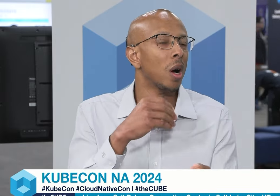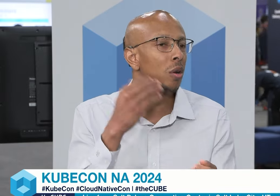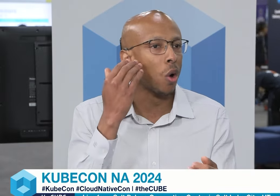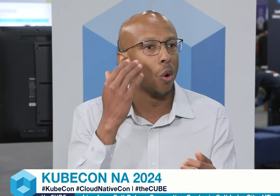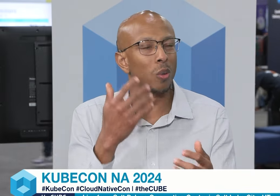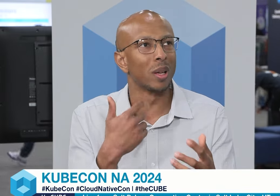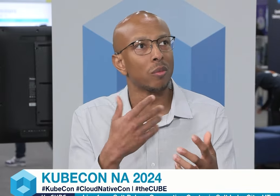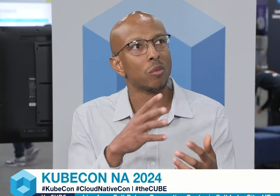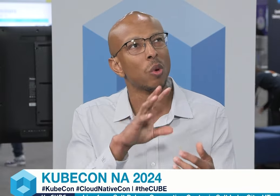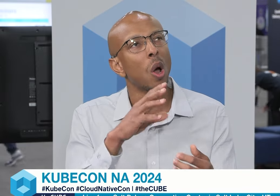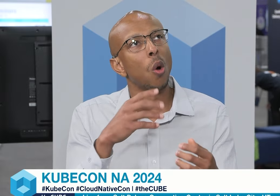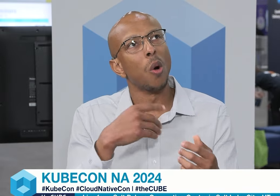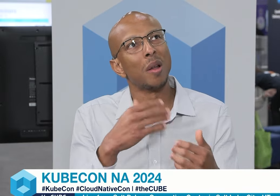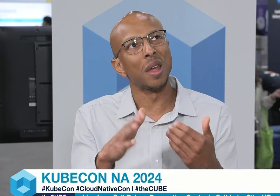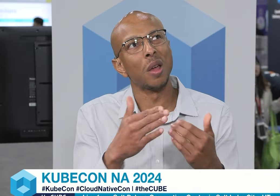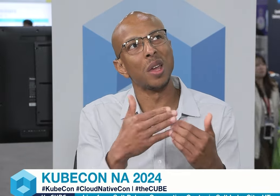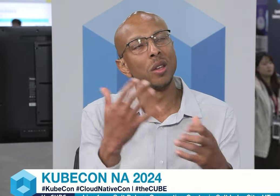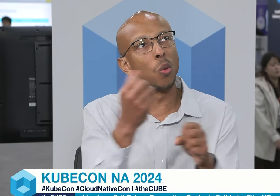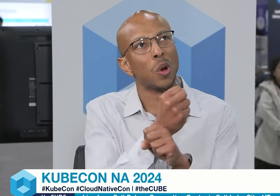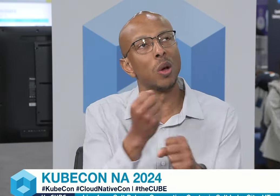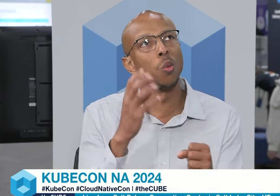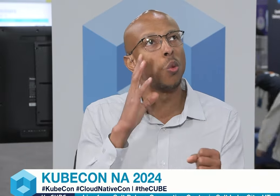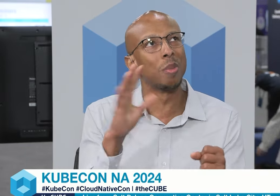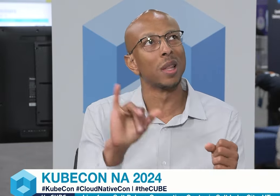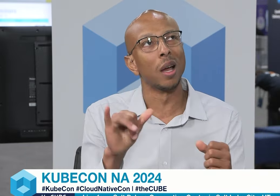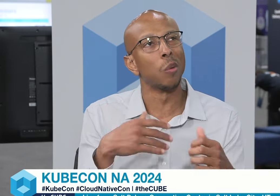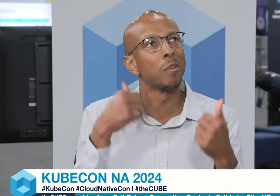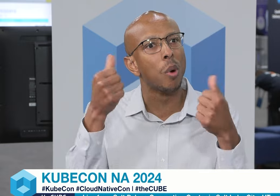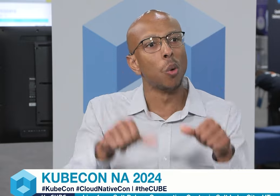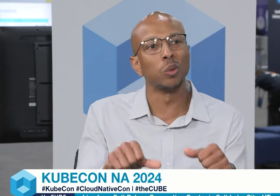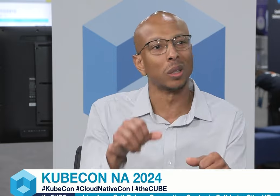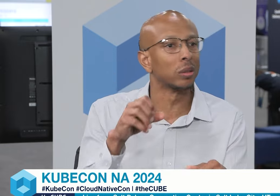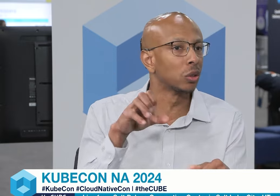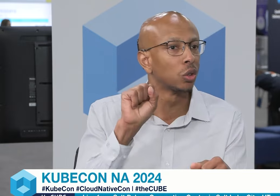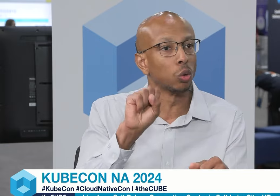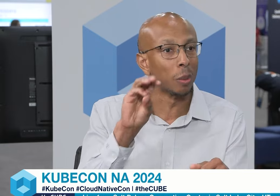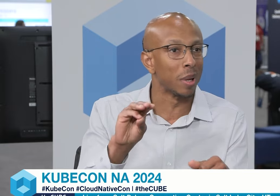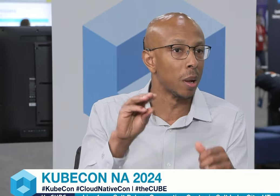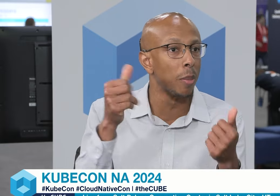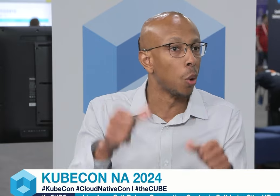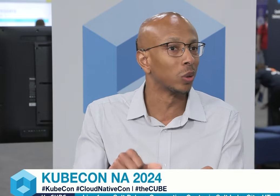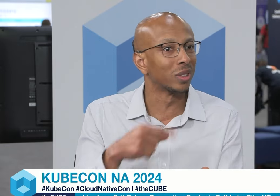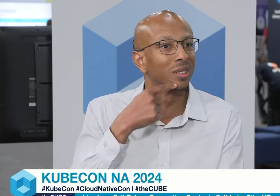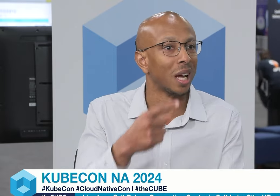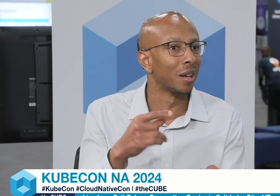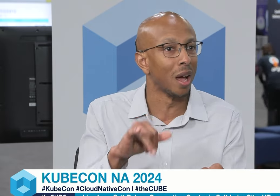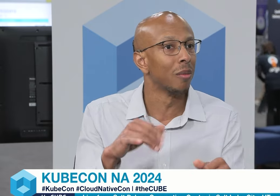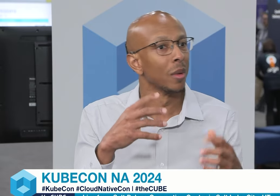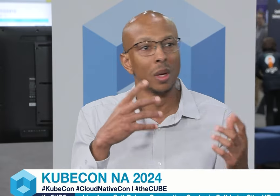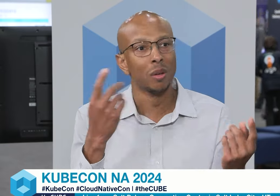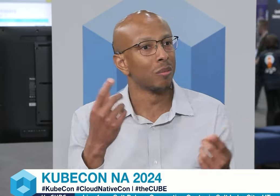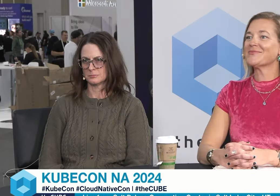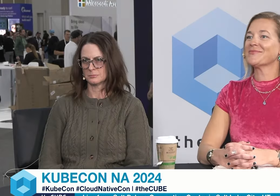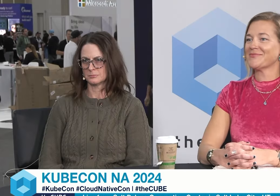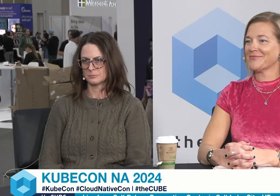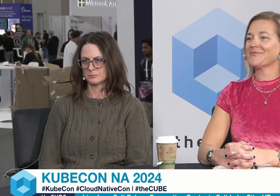that we can support each other in our experiences. And a win for me would be something like a post on social media